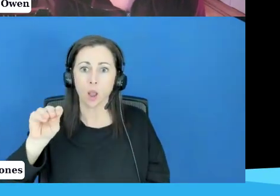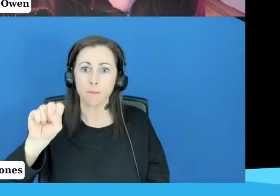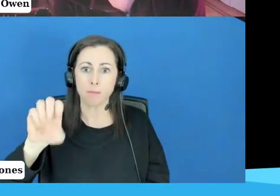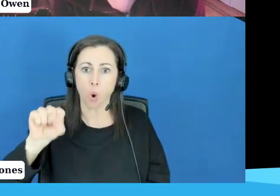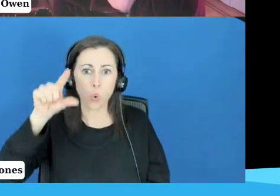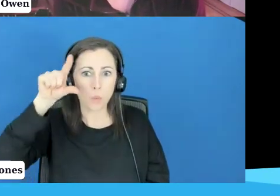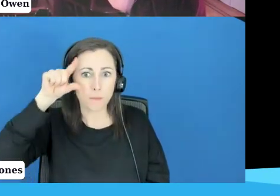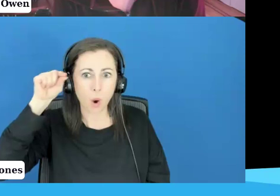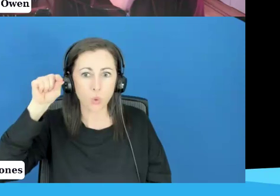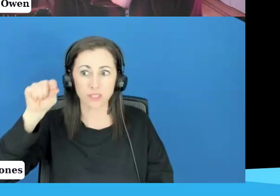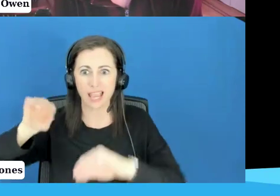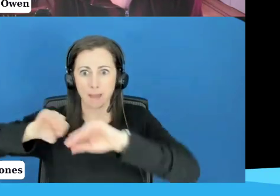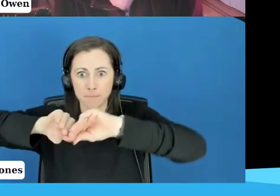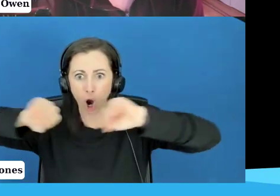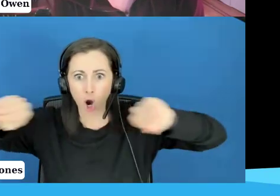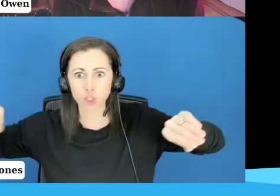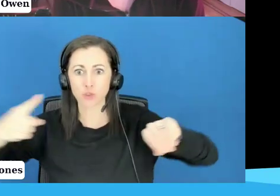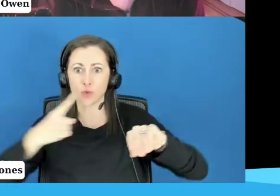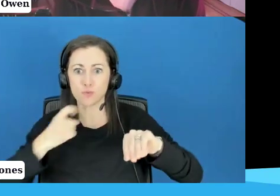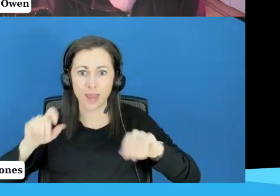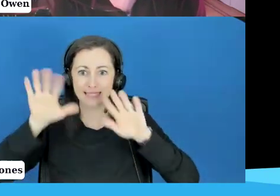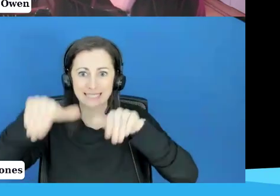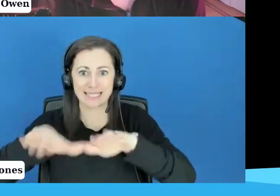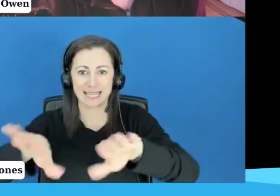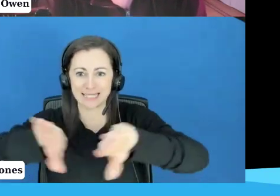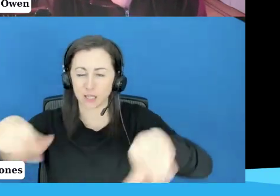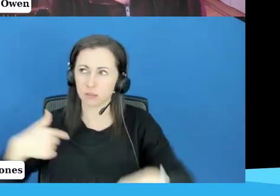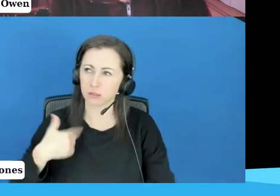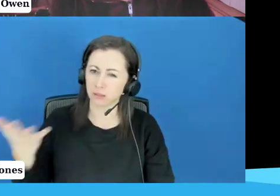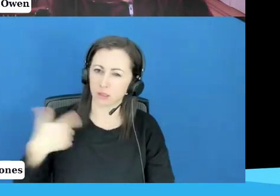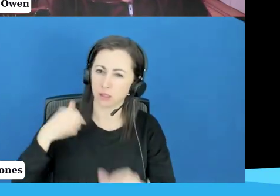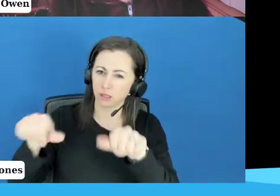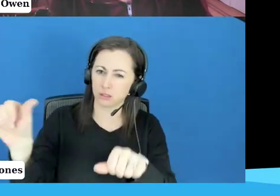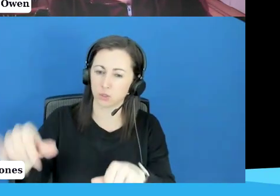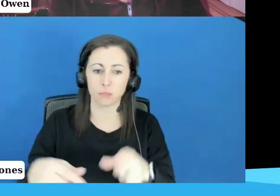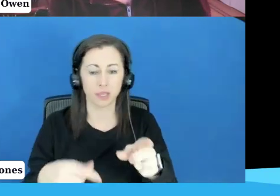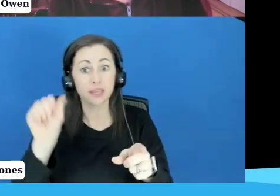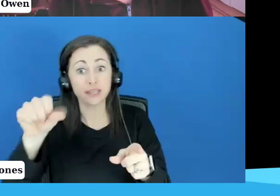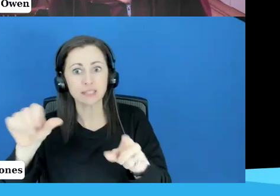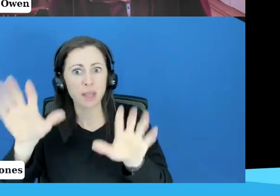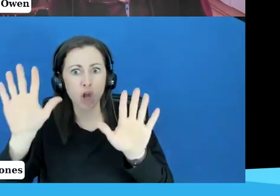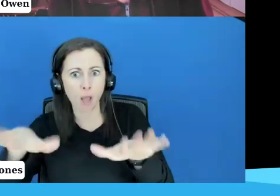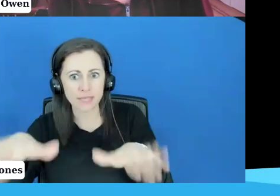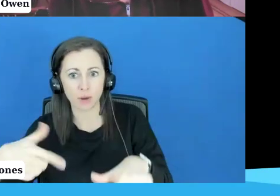Like: "I'm a catch too." So, you know. It's crazy. And calm down, be proud of me. I'm the mom, I'm the mom.